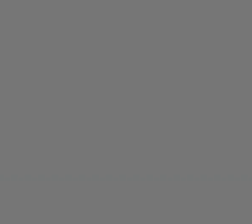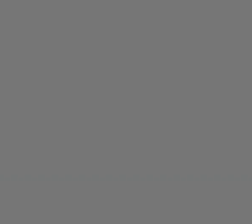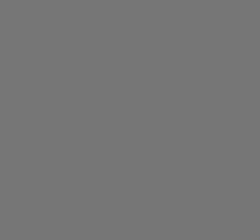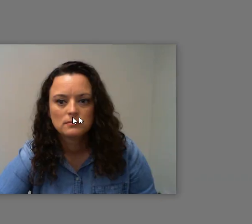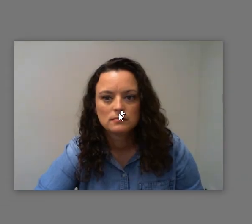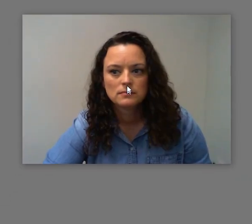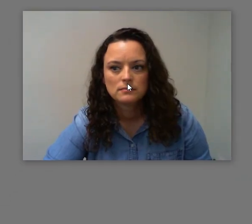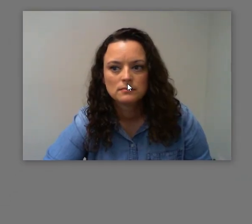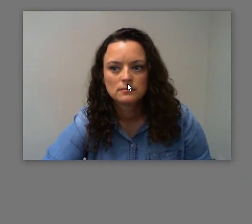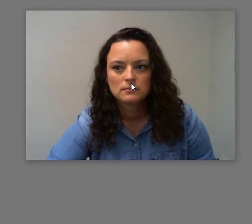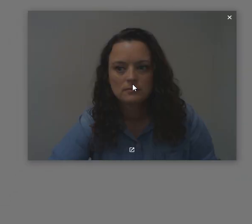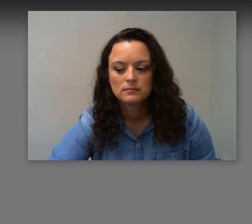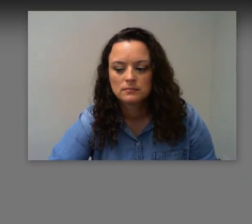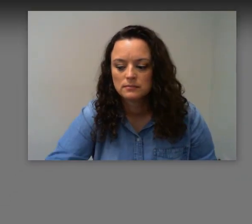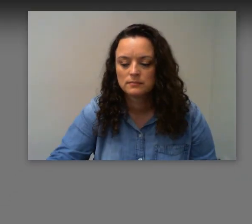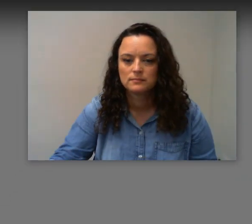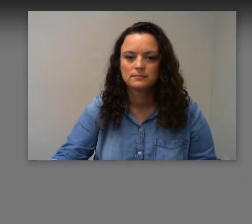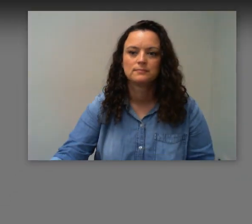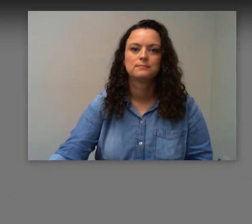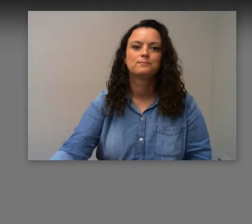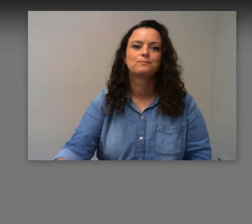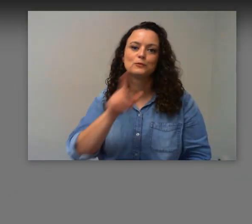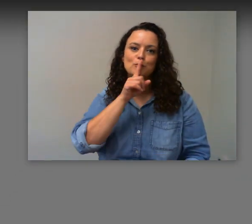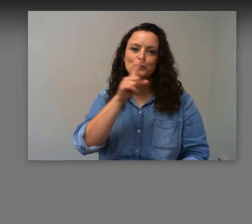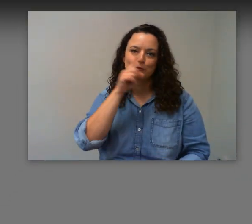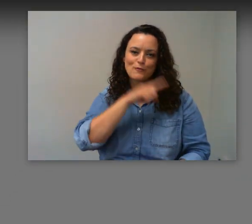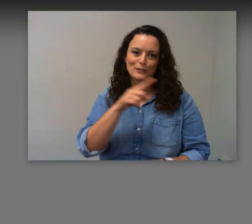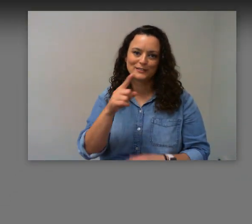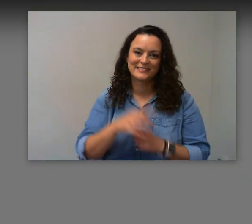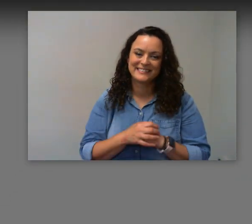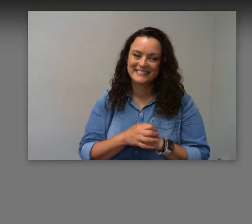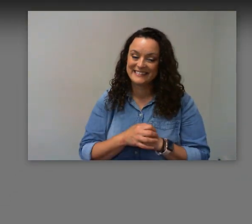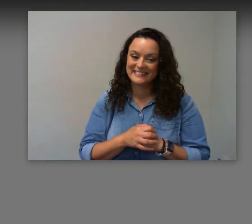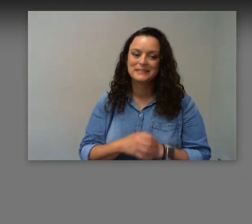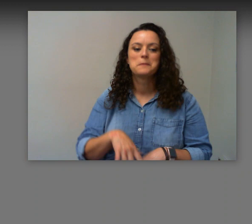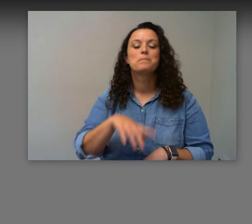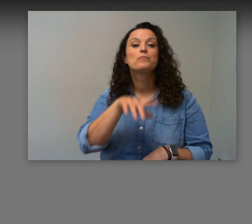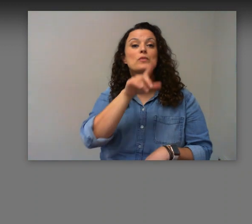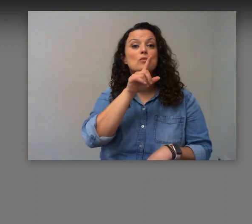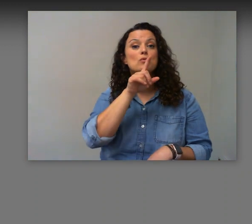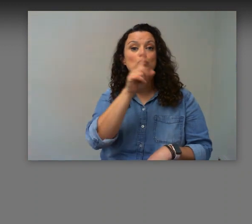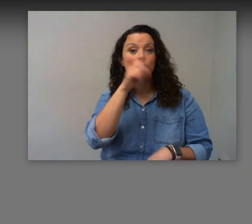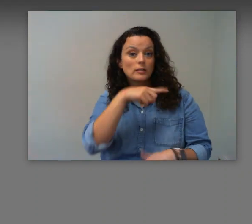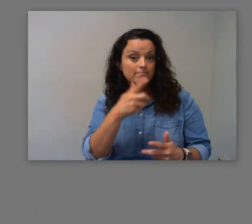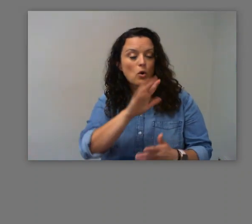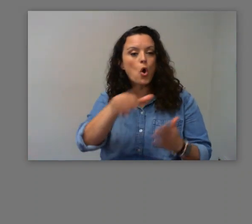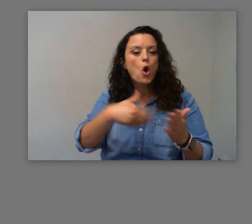i have some true or false questions so true or false all deaf people can read lips